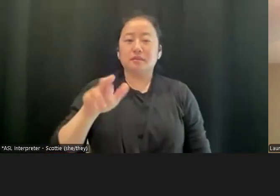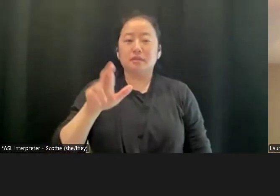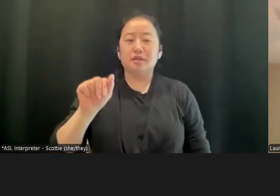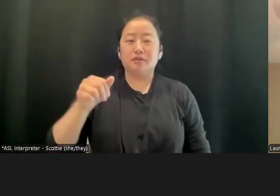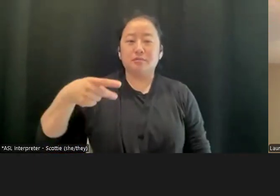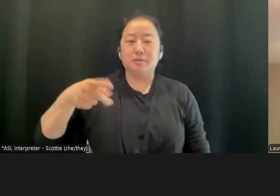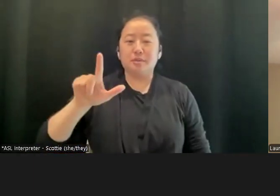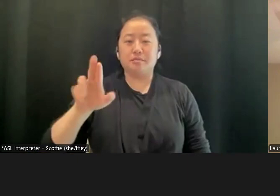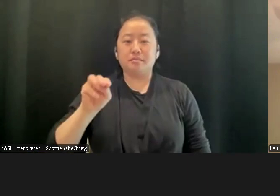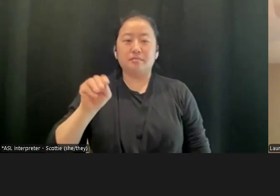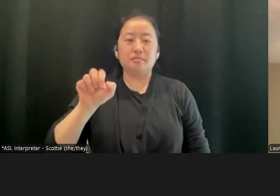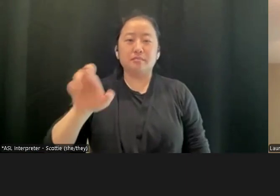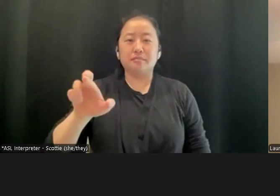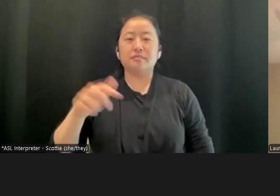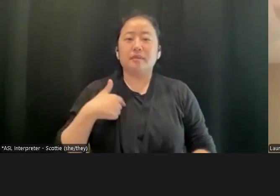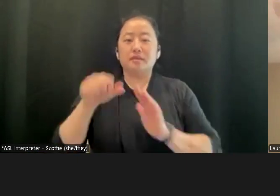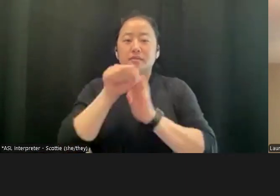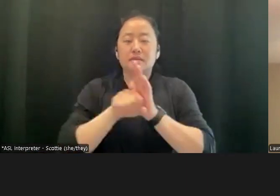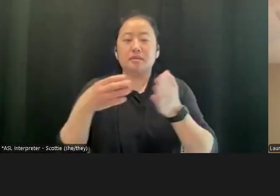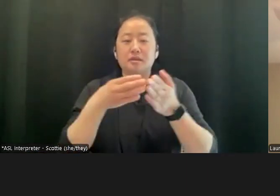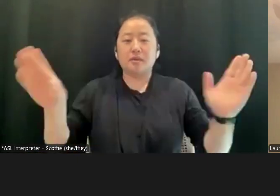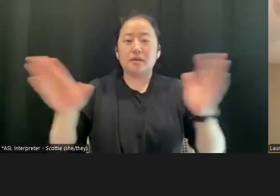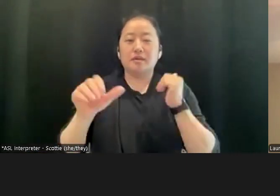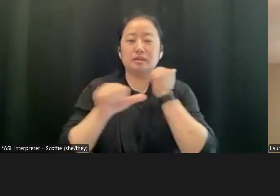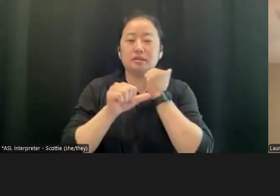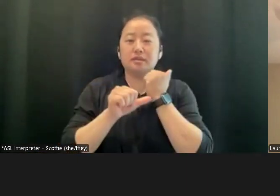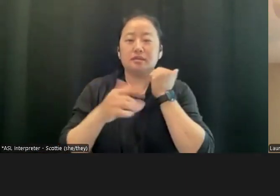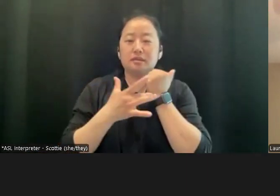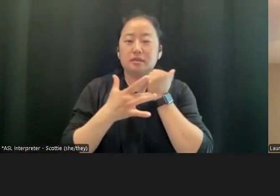the state-wide Assistive Technology Program Coordinator for WisTech,